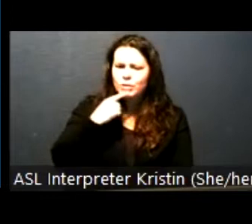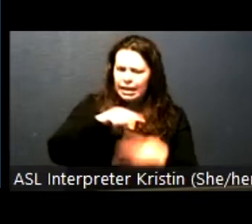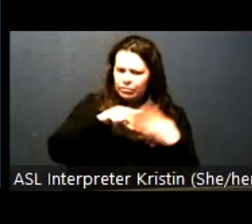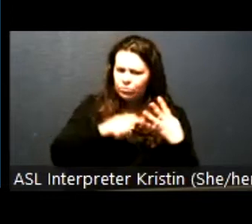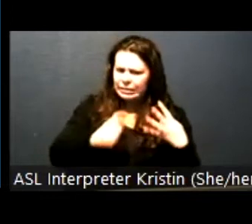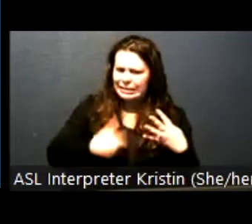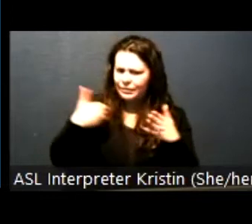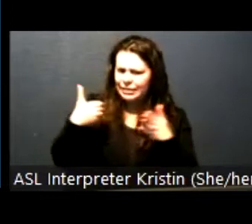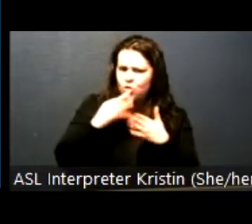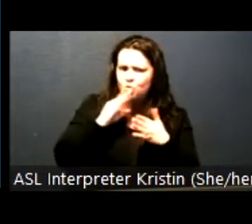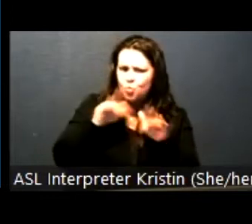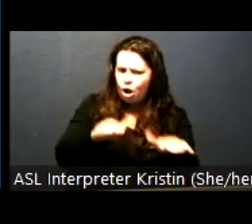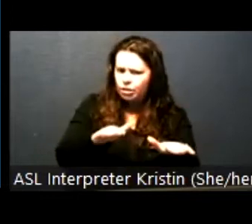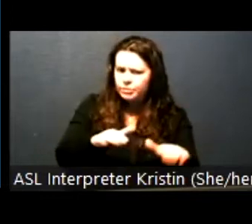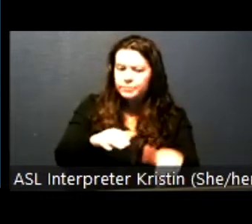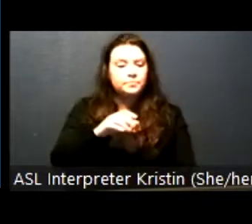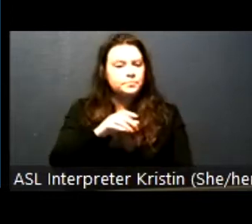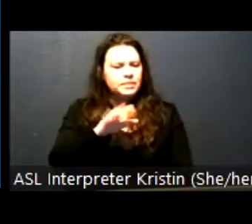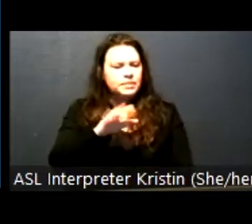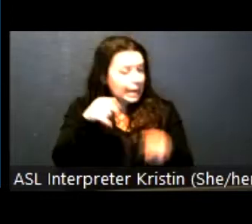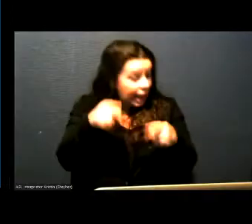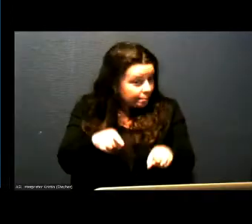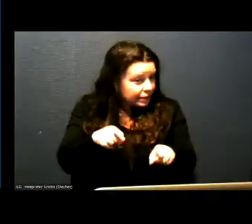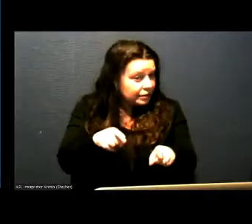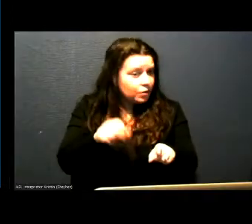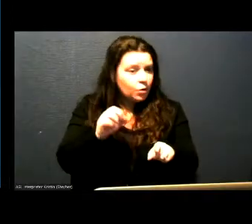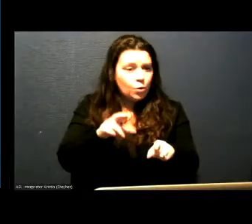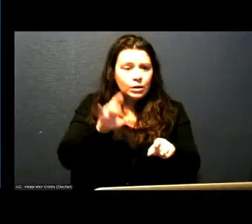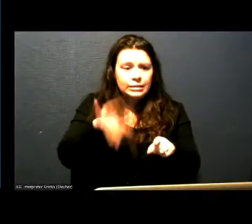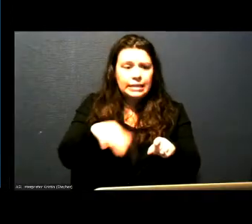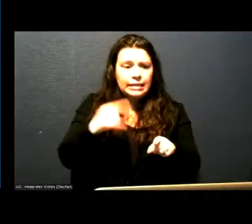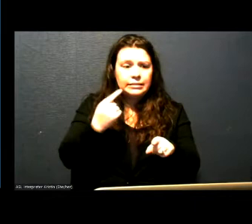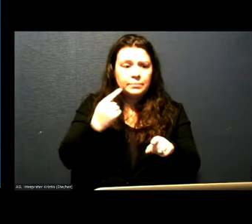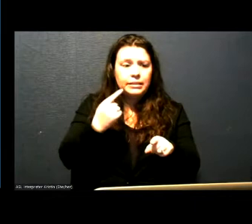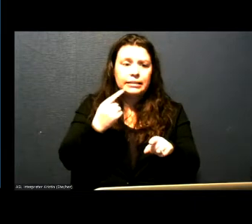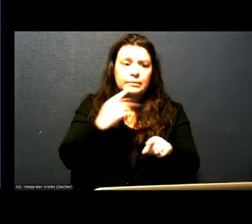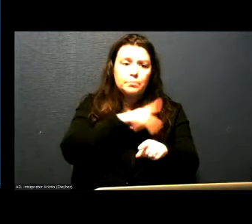and seabirds. Did that just happen or is that, uh, is it a personal interest, part of your job?